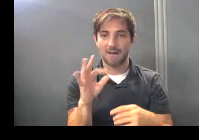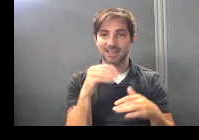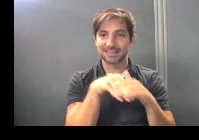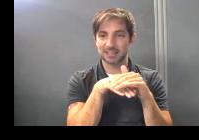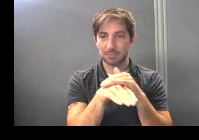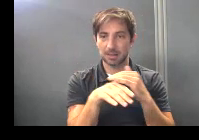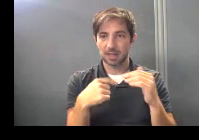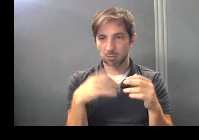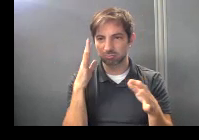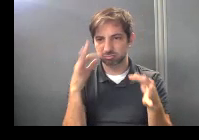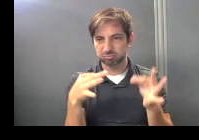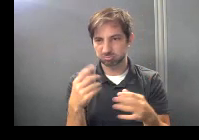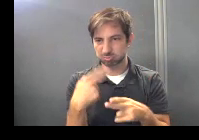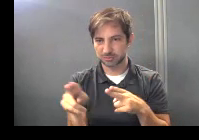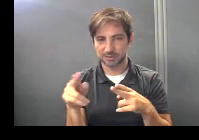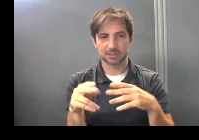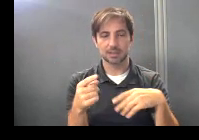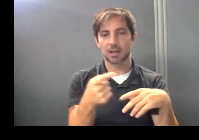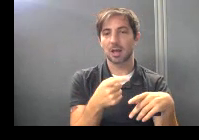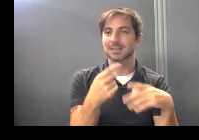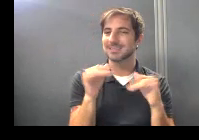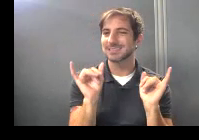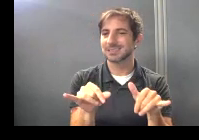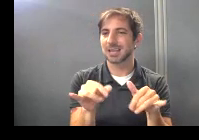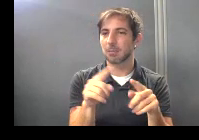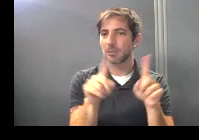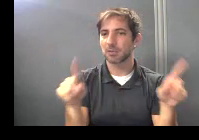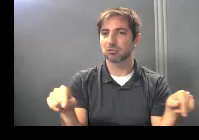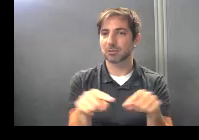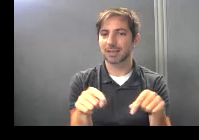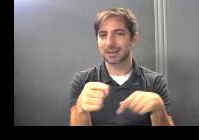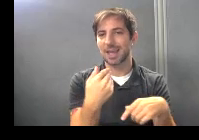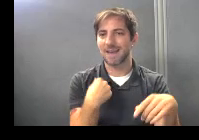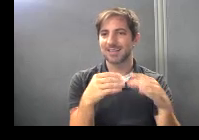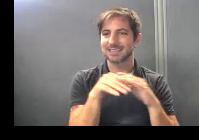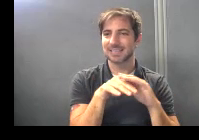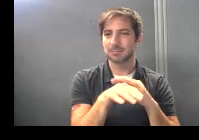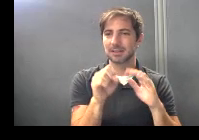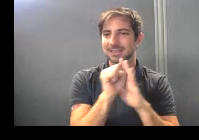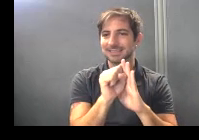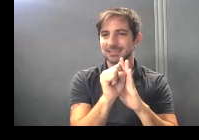WE HAVE THE SAME -- ON THE SCREEN ARE THE SAME ACCESSIBILITY SYMBOLS WE HAD ON A PREVIOUS